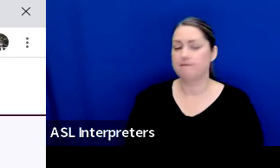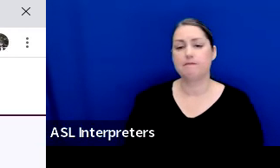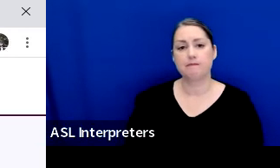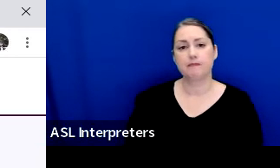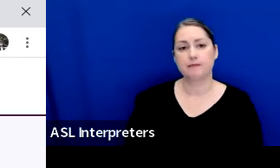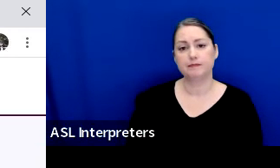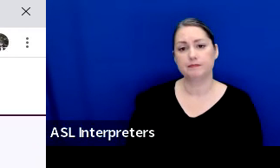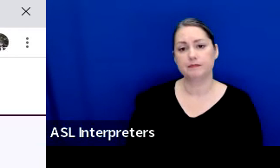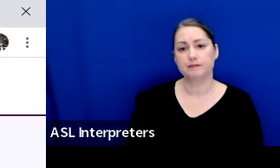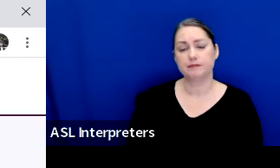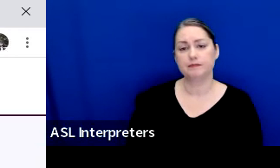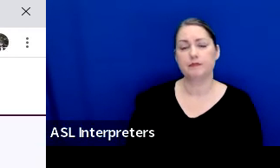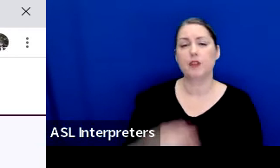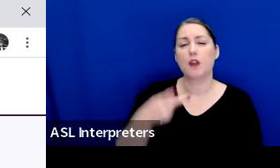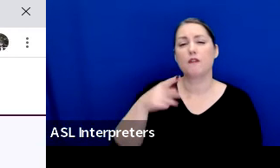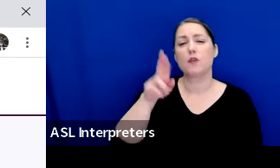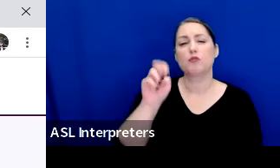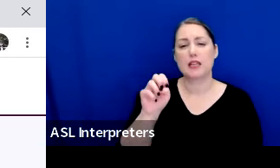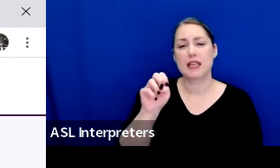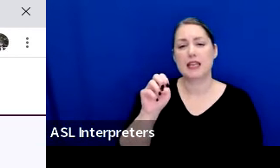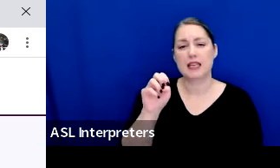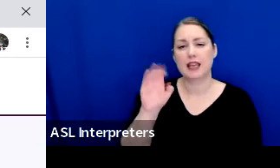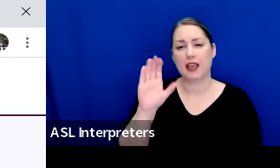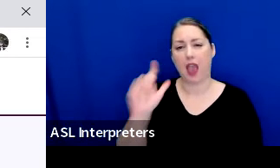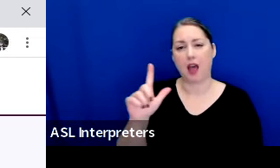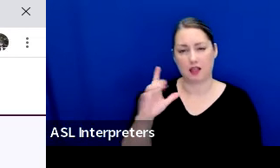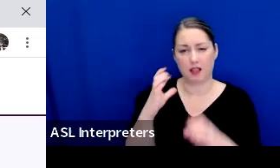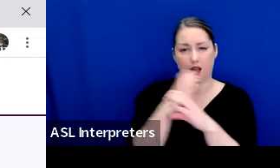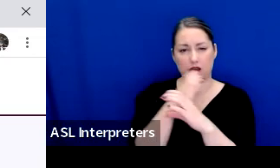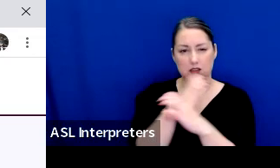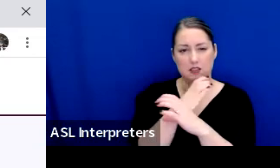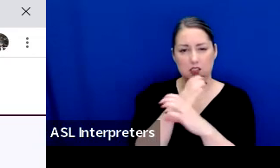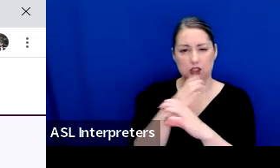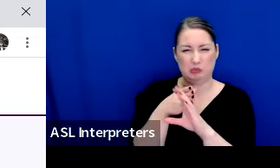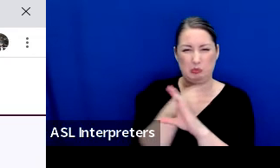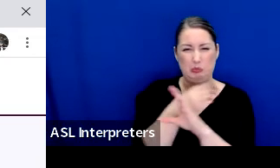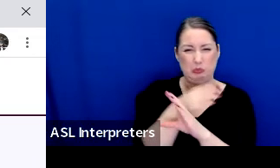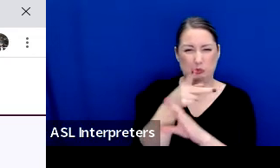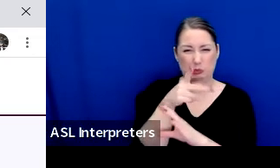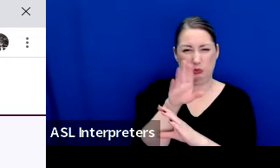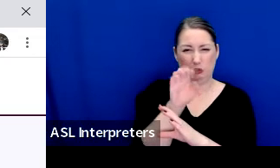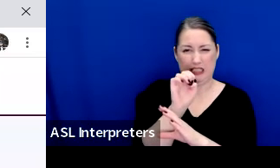That a freakout. I just got to come on in. And.